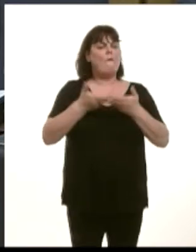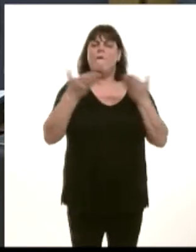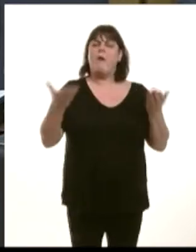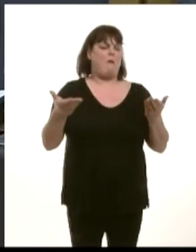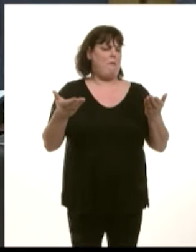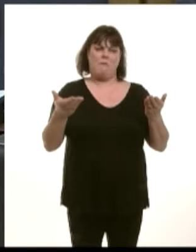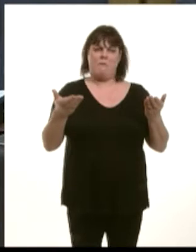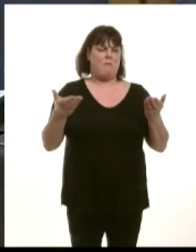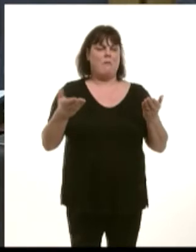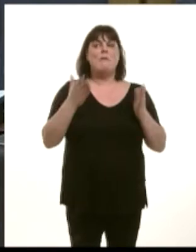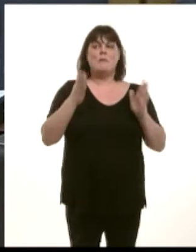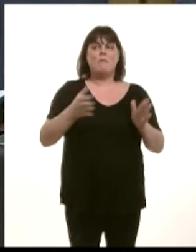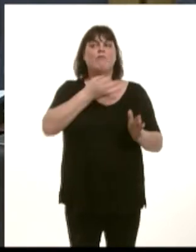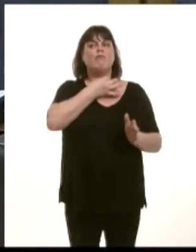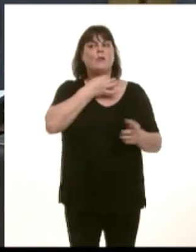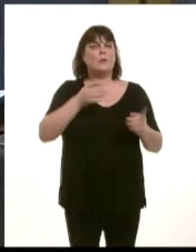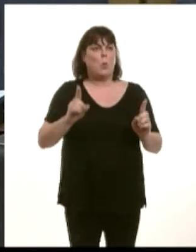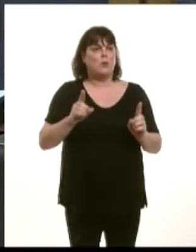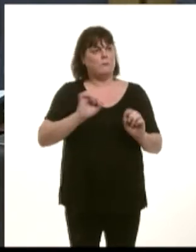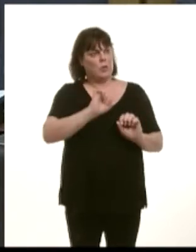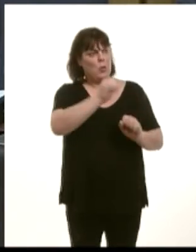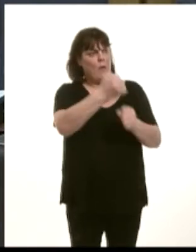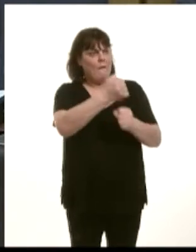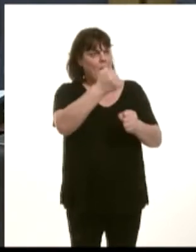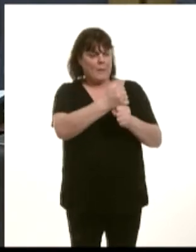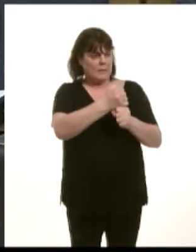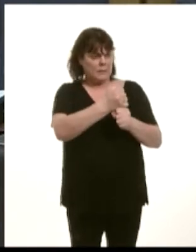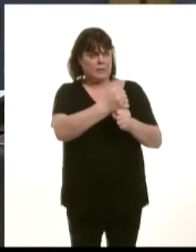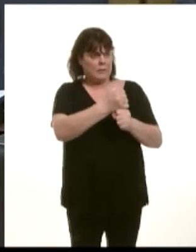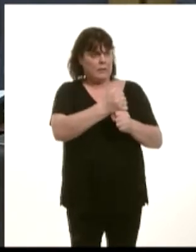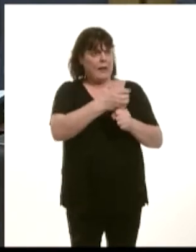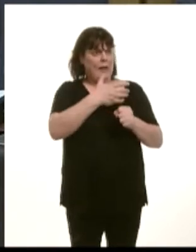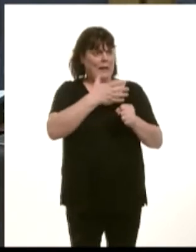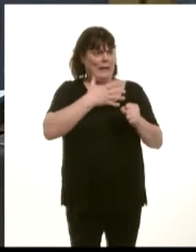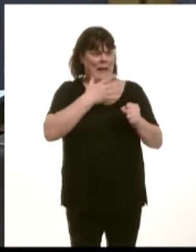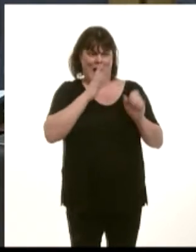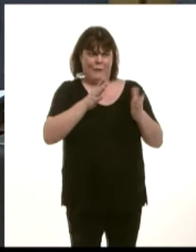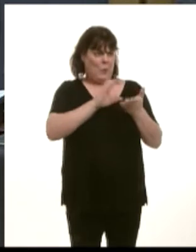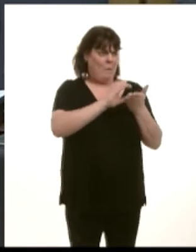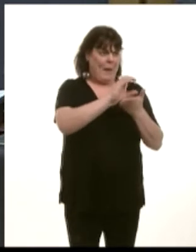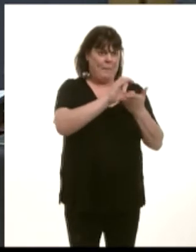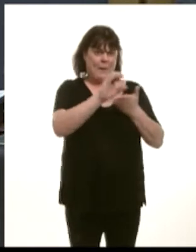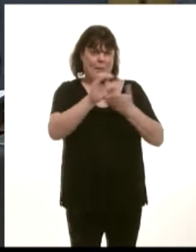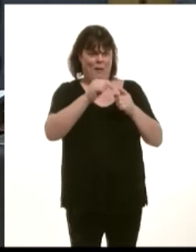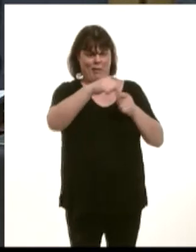There is a real risk now for your Government to be able to make the payments in December of this year.